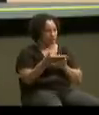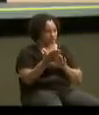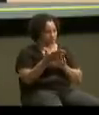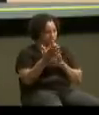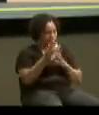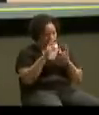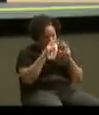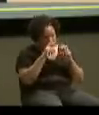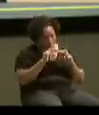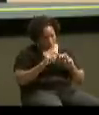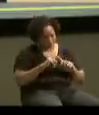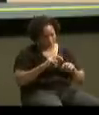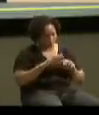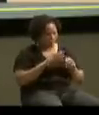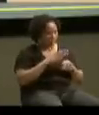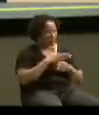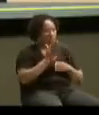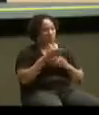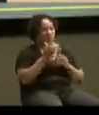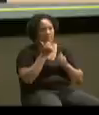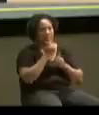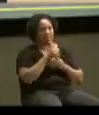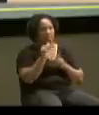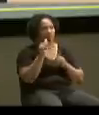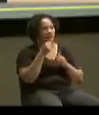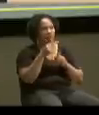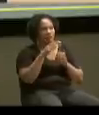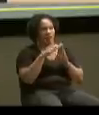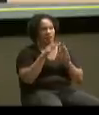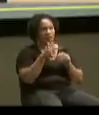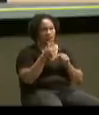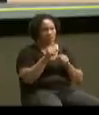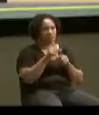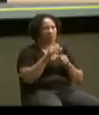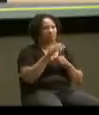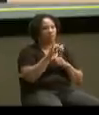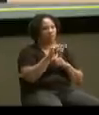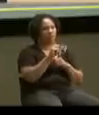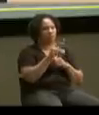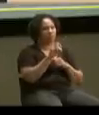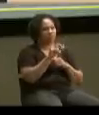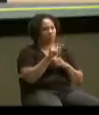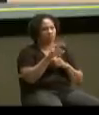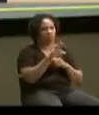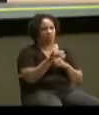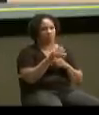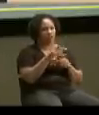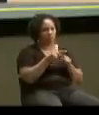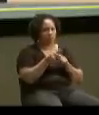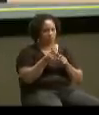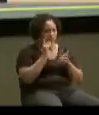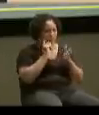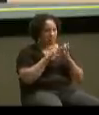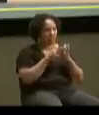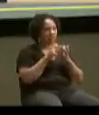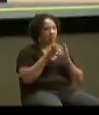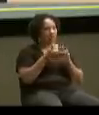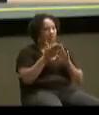YOUR OWN OPERATIONS, COMPLETING GREENHOUSE GAS EMISSIONS INVENTORIES, AND THAT AS YOU RECOGNIZE OPERATIONAL